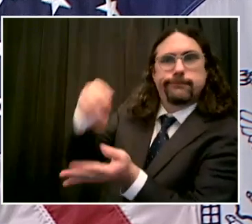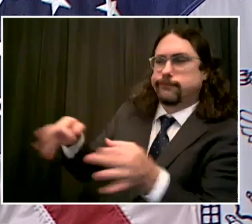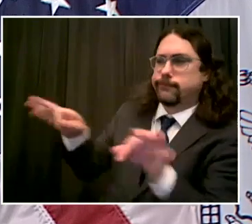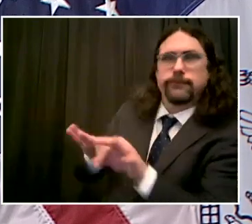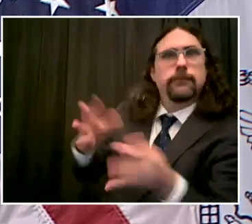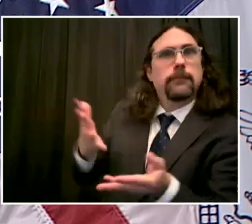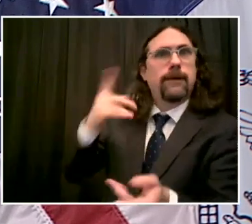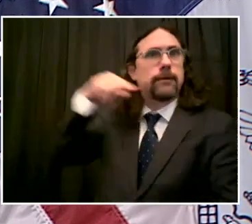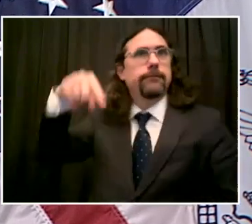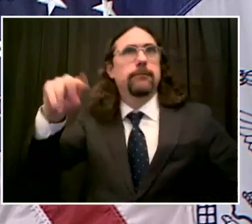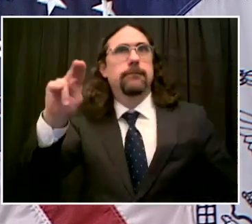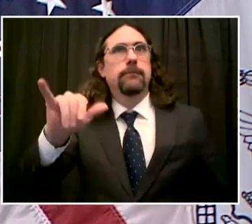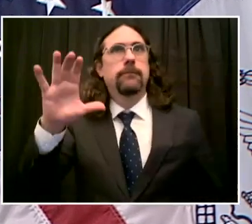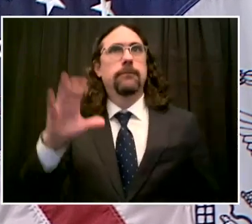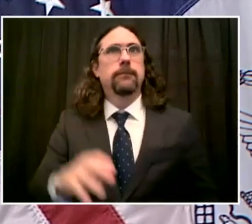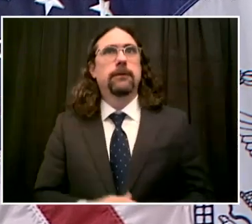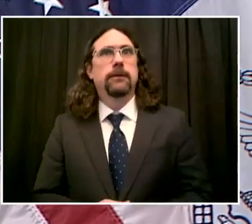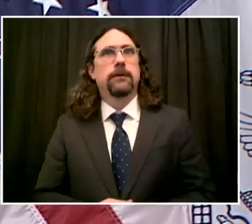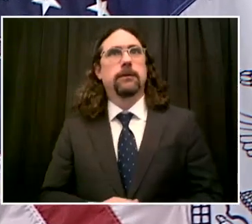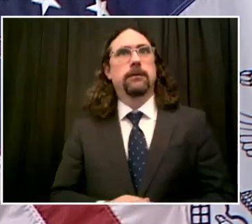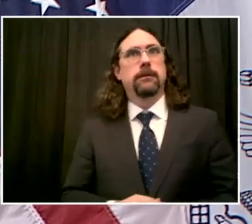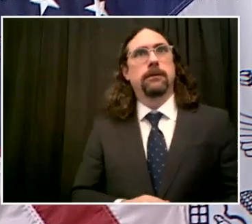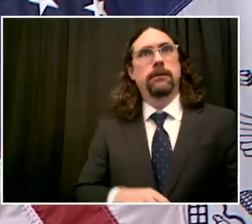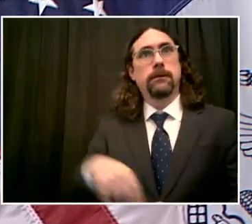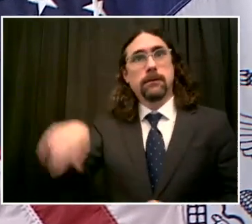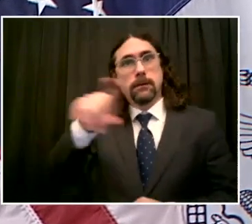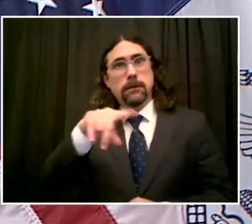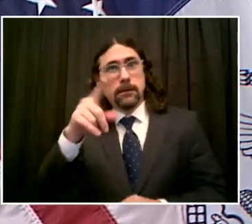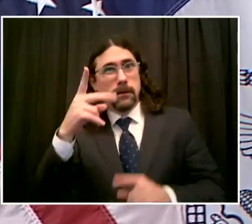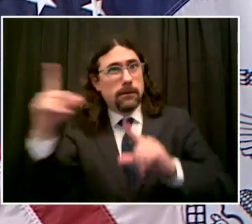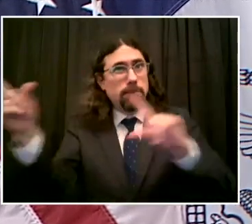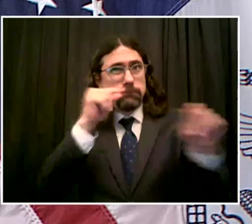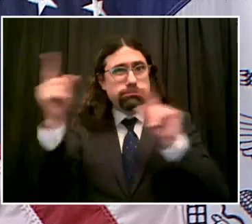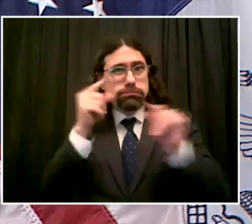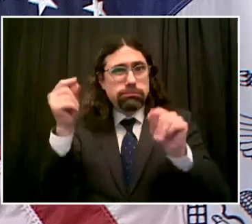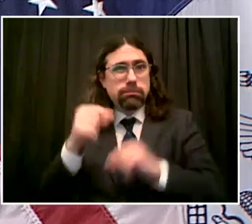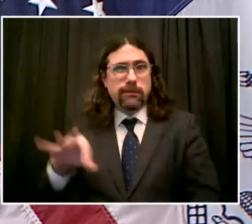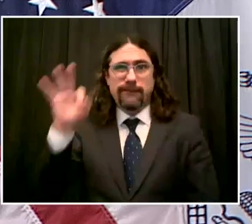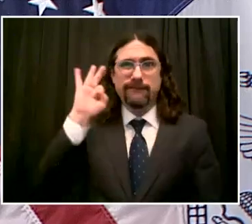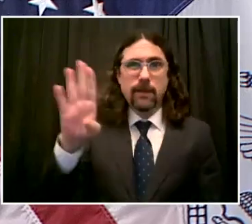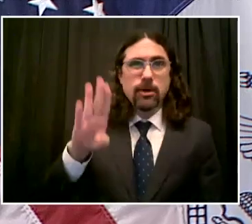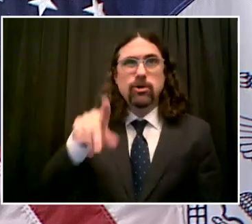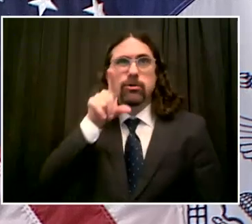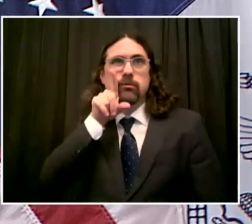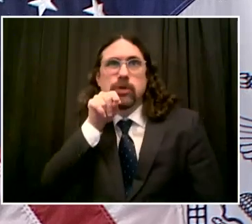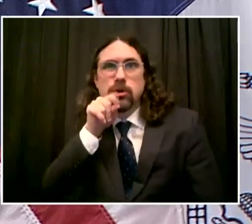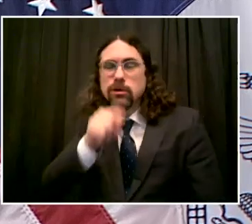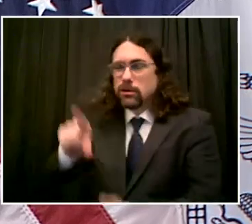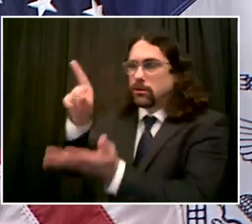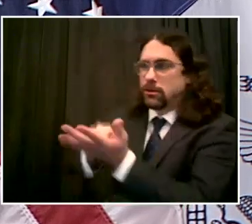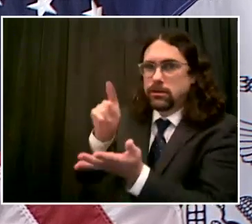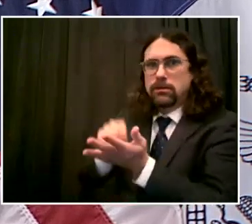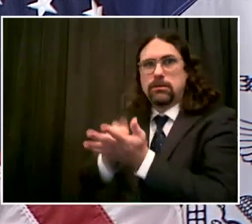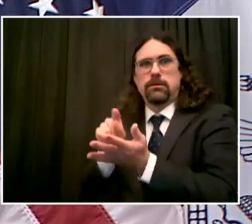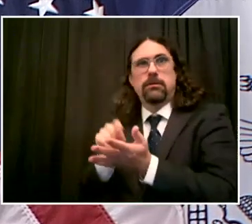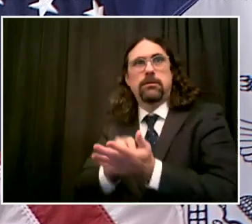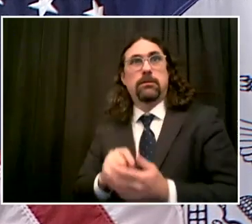AND IT IS NOT A LOT OF WHAT YOU WILL SEE IN BRLAING HEADLINES OR ON